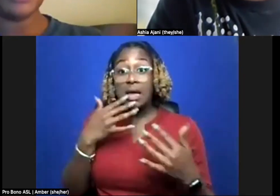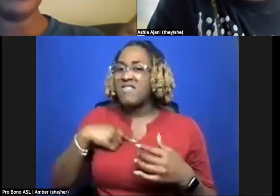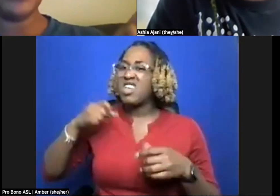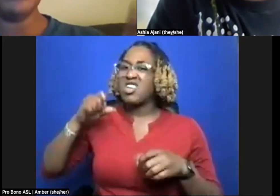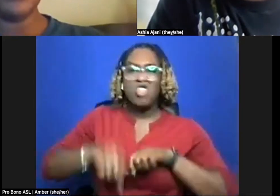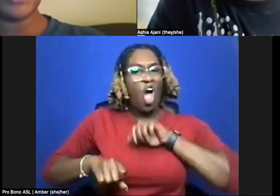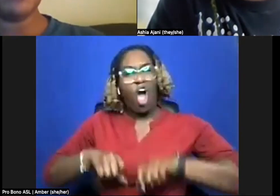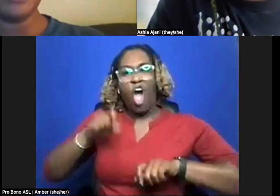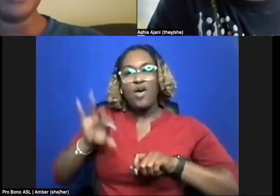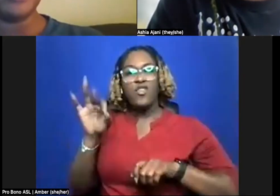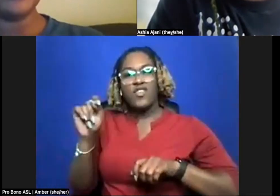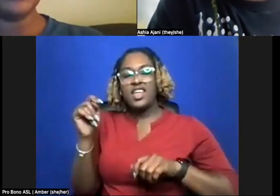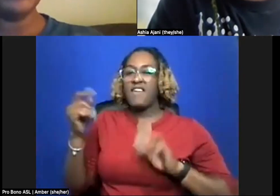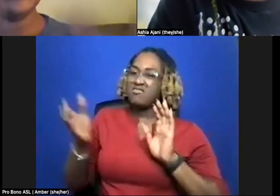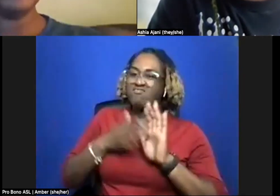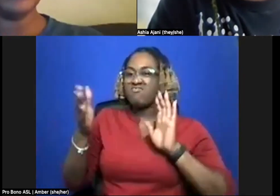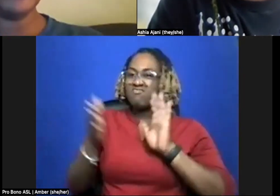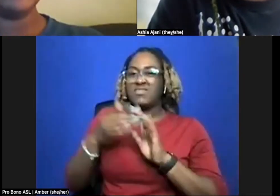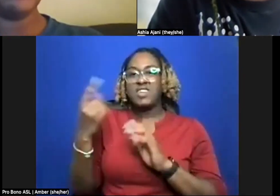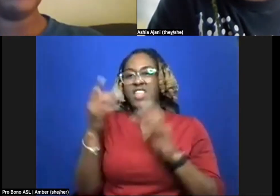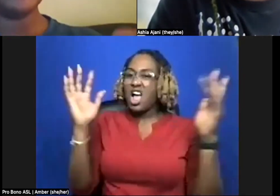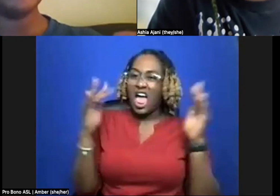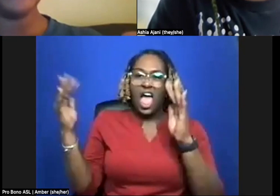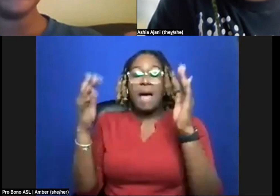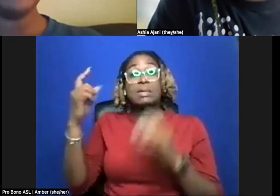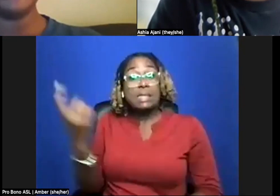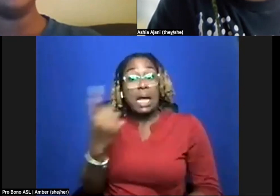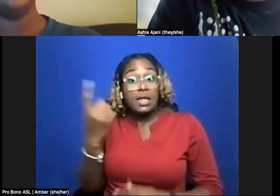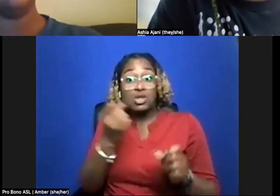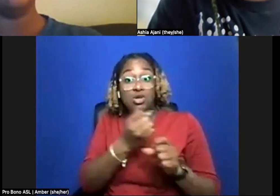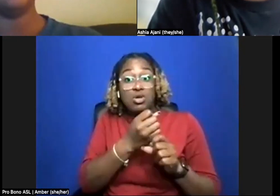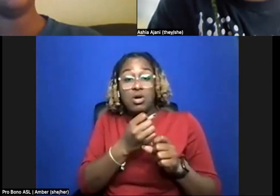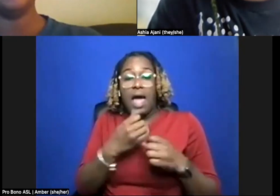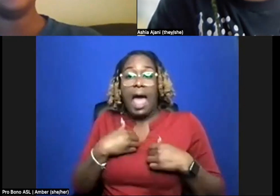tambourine. You need to clap your hands. You need to do something to prepare space for spirit, or